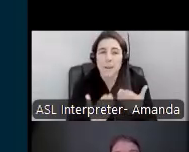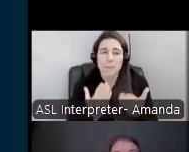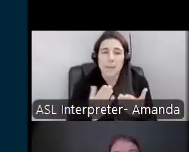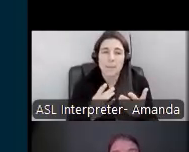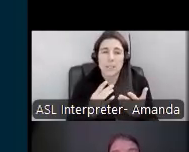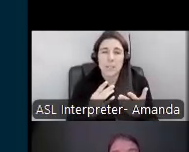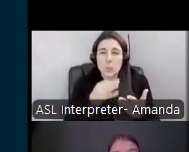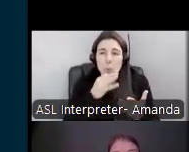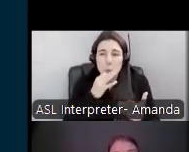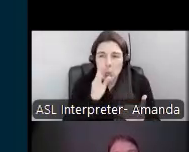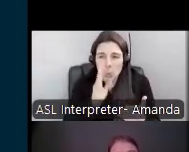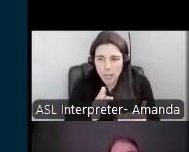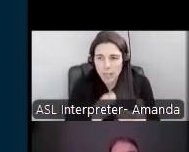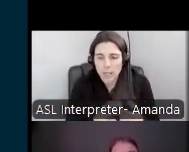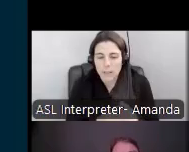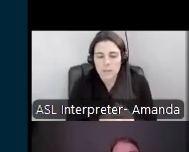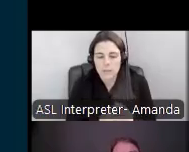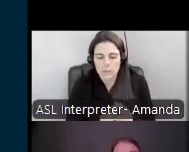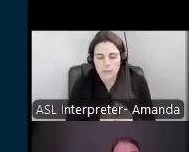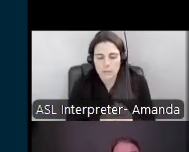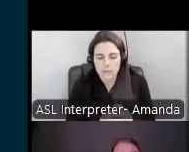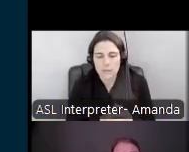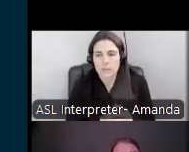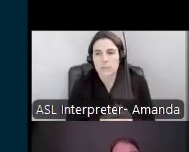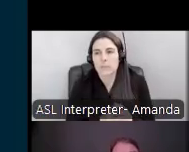things that they want him to do in terms of interacting with his younger sister.